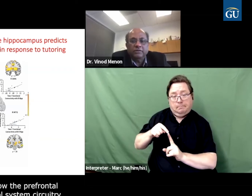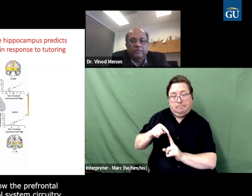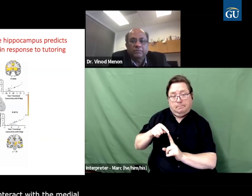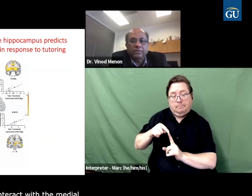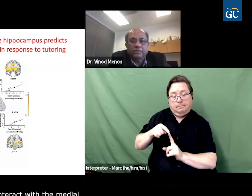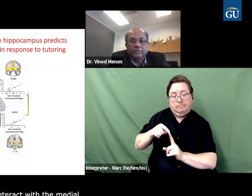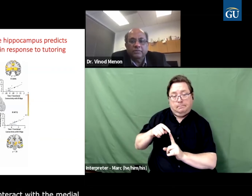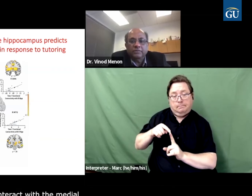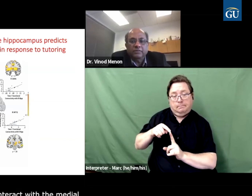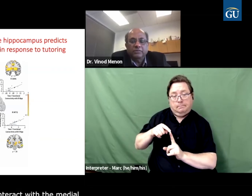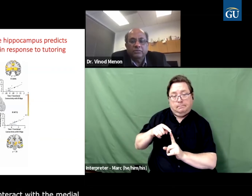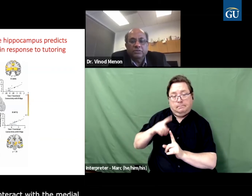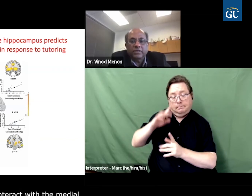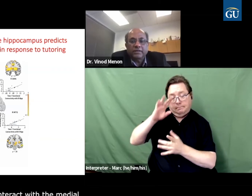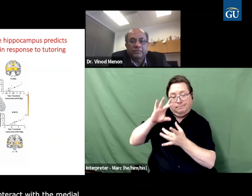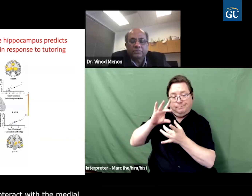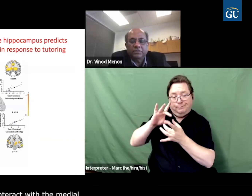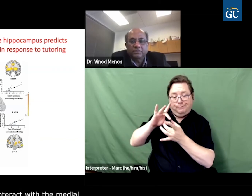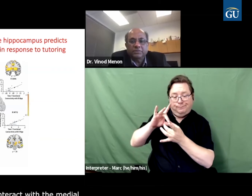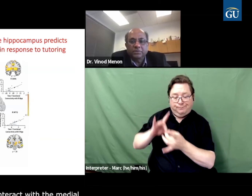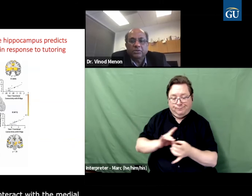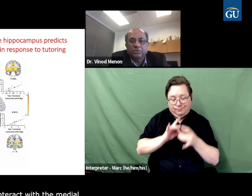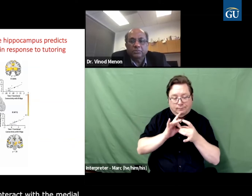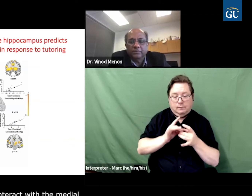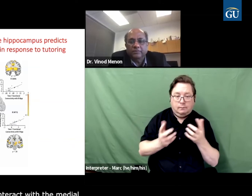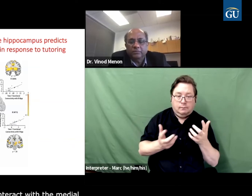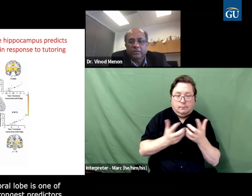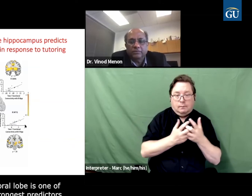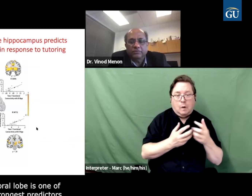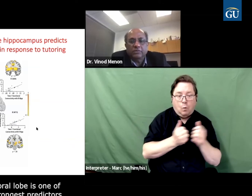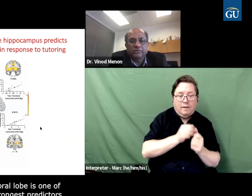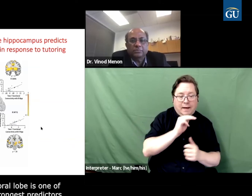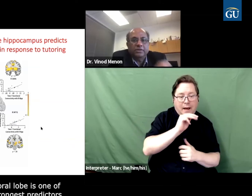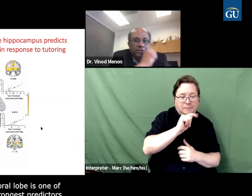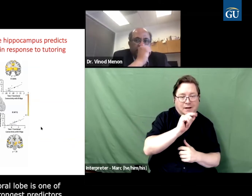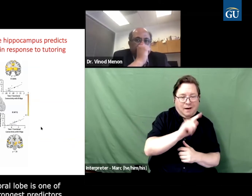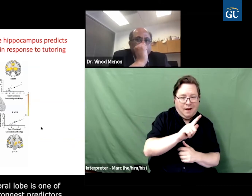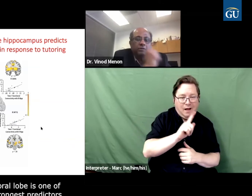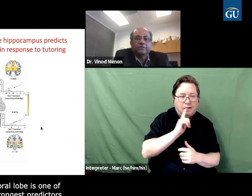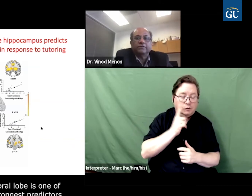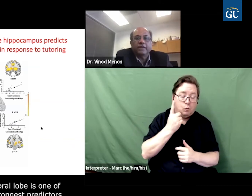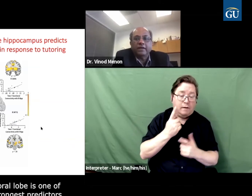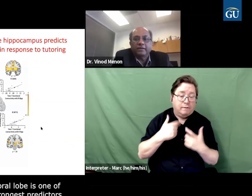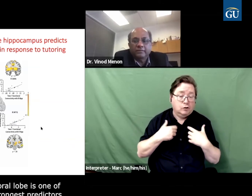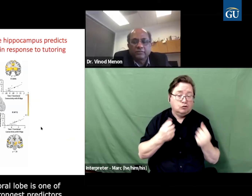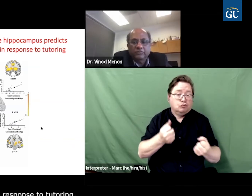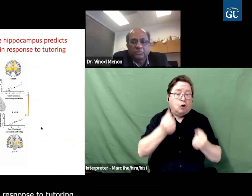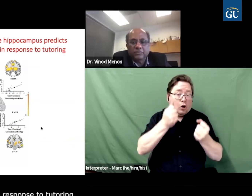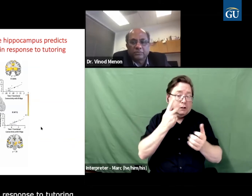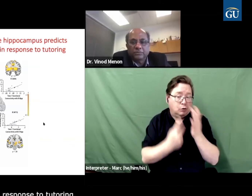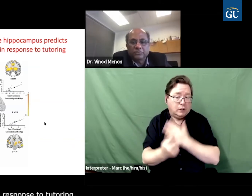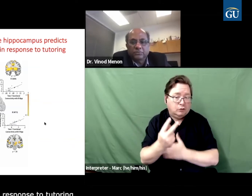circuitry is built to interact with the medial temporal lobe is one of the